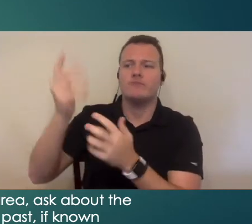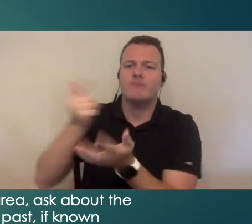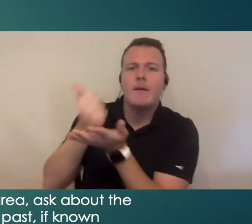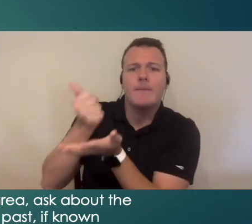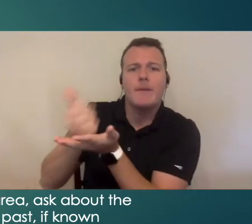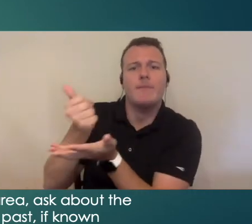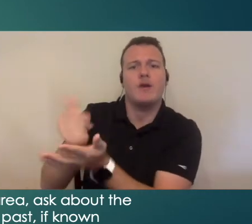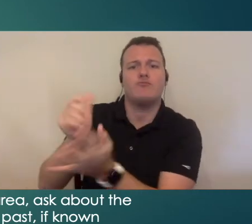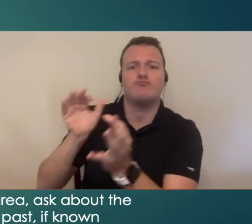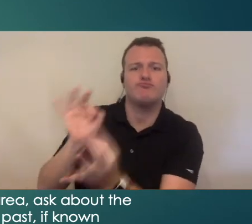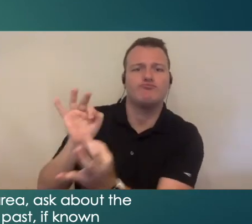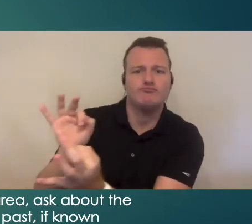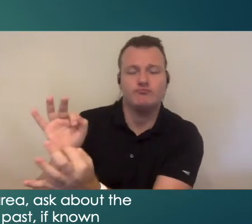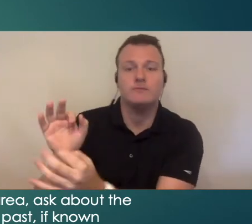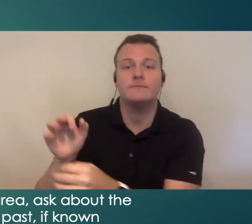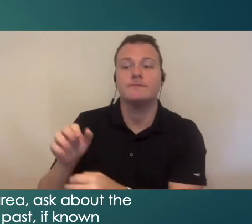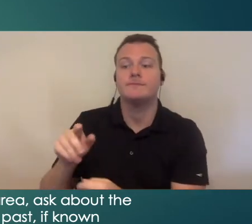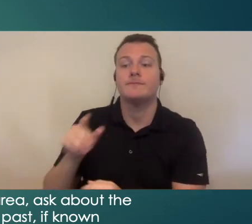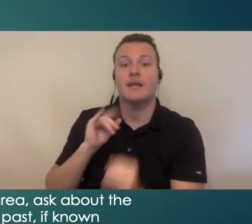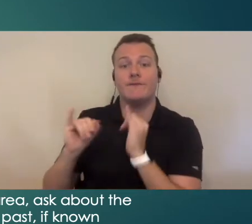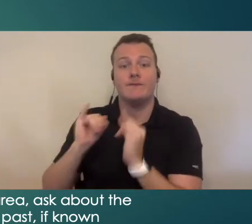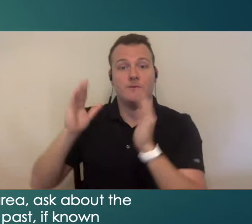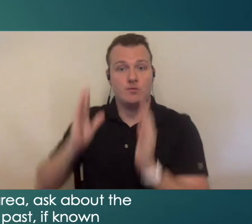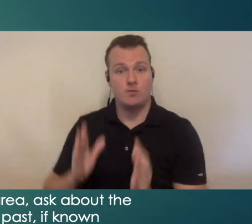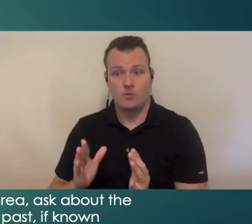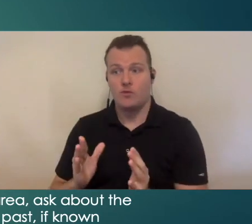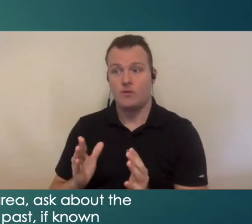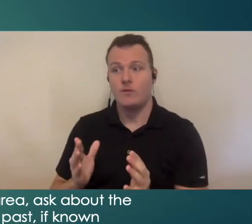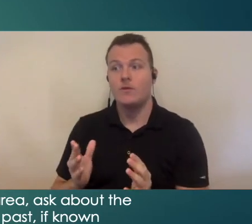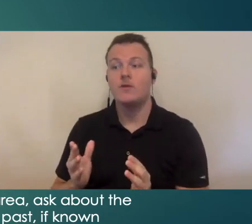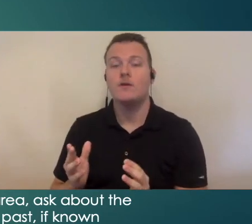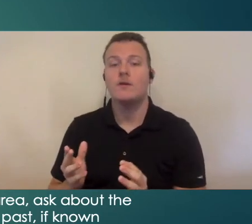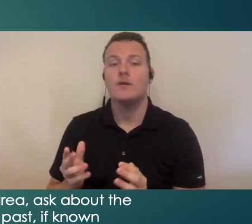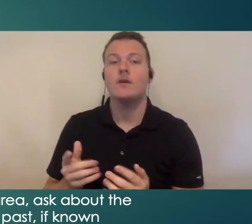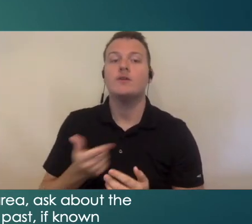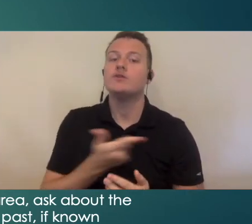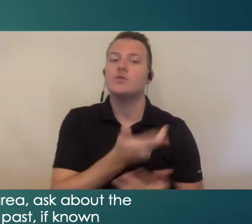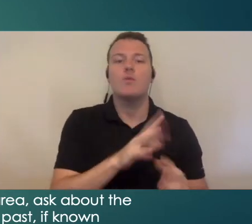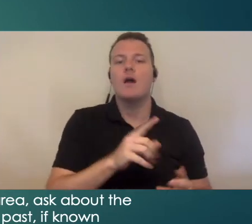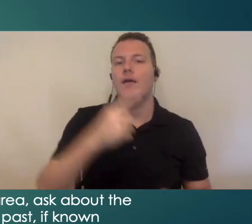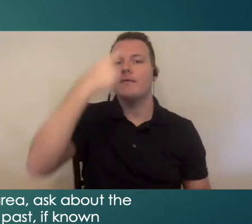interviewee here might be cautious of coming off overly confident because,